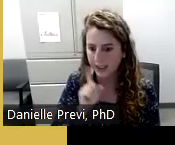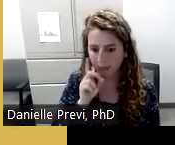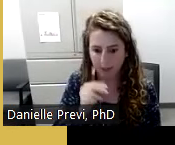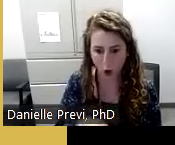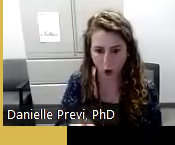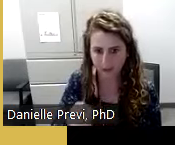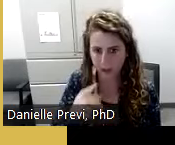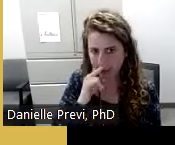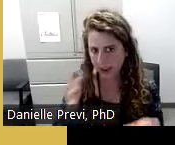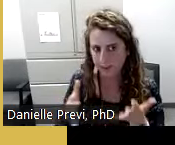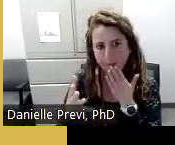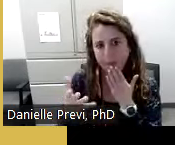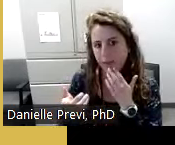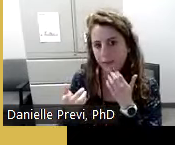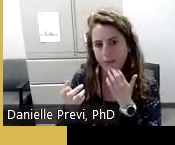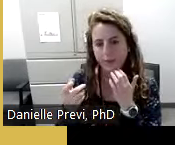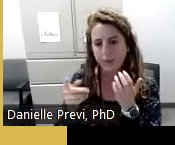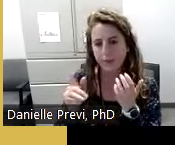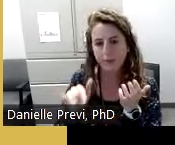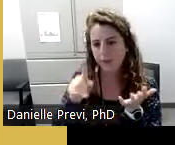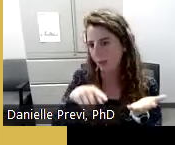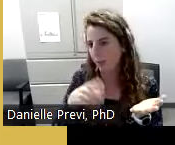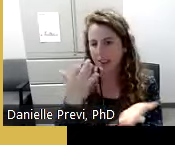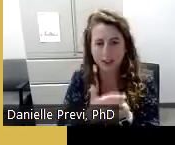Now before working with any deaf and hard of hearing patient,